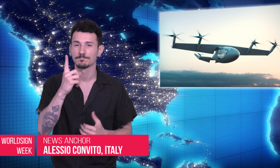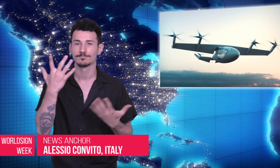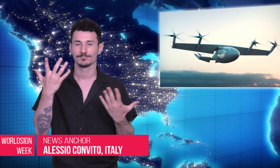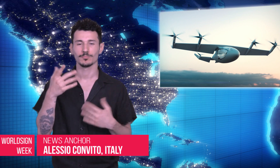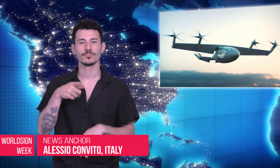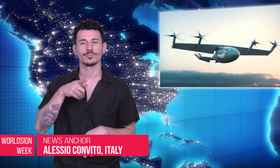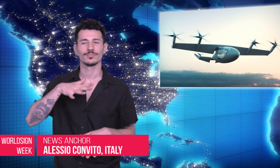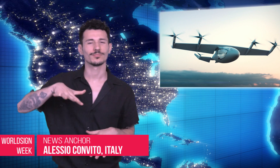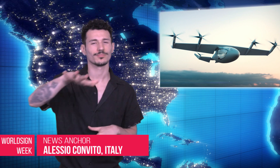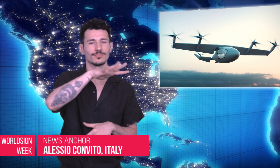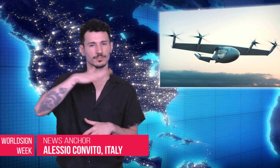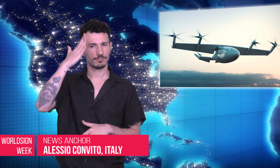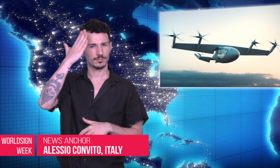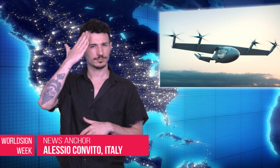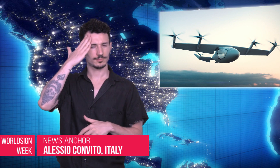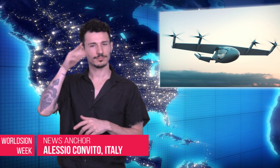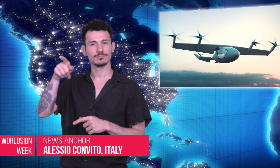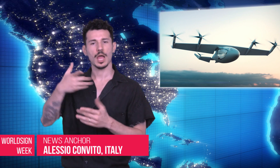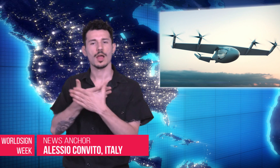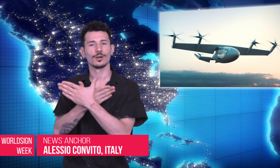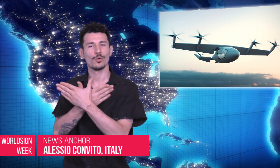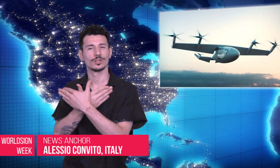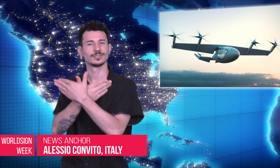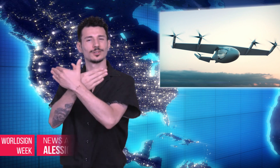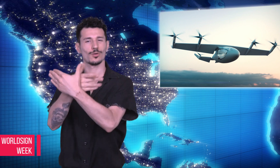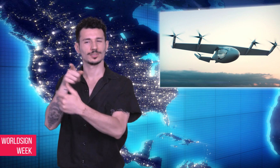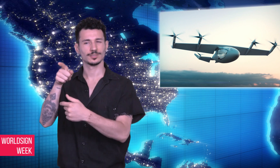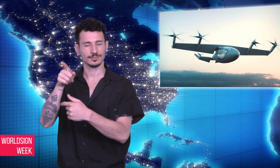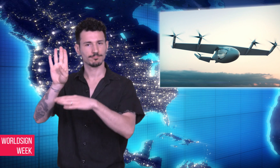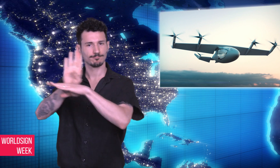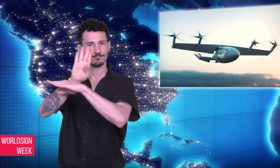As a proven propulsion engine